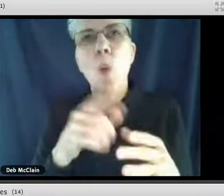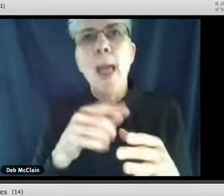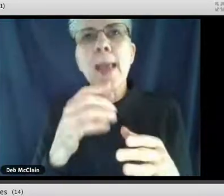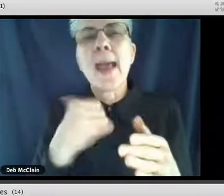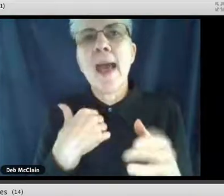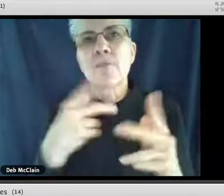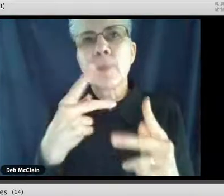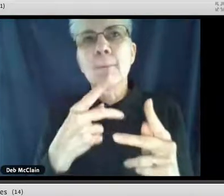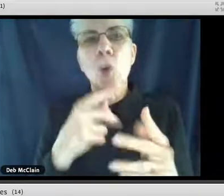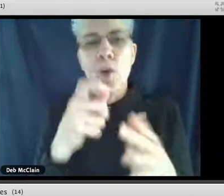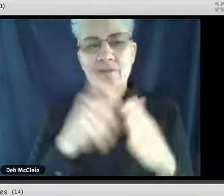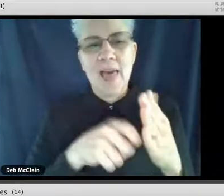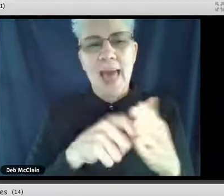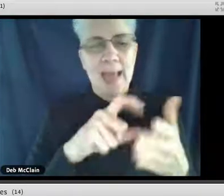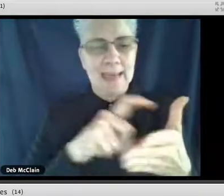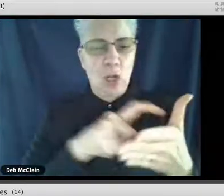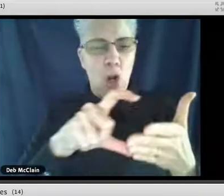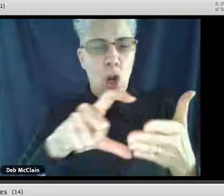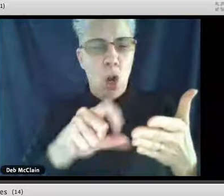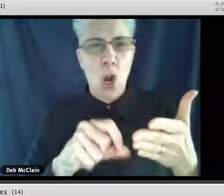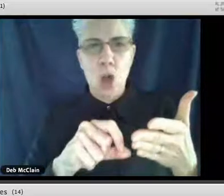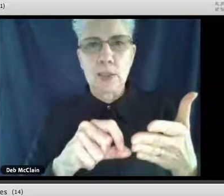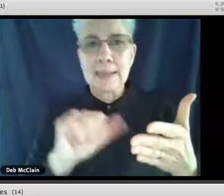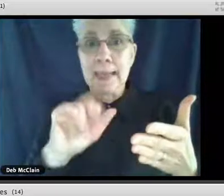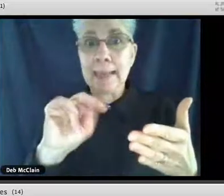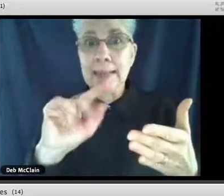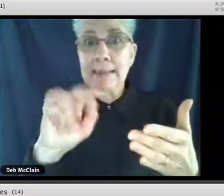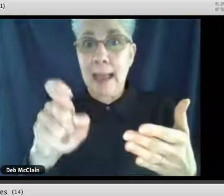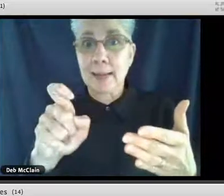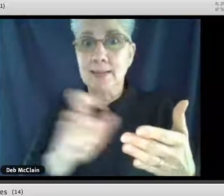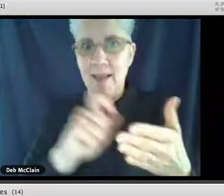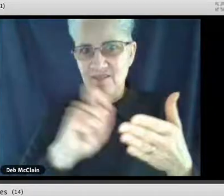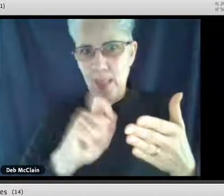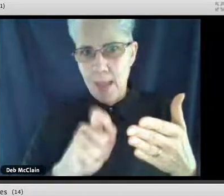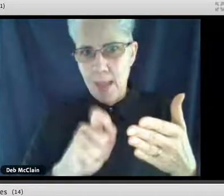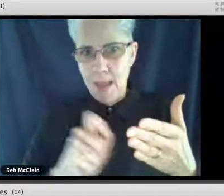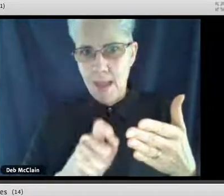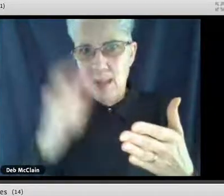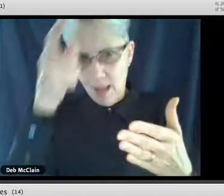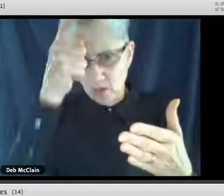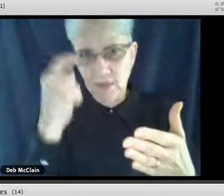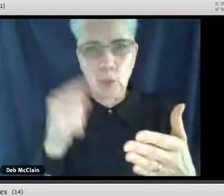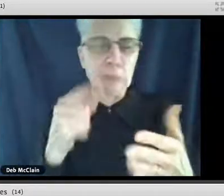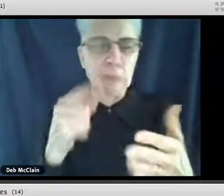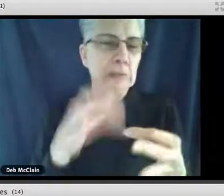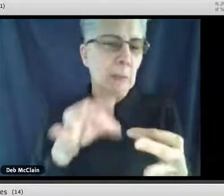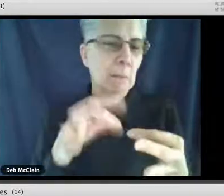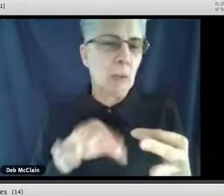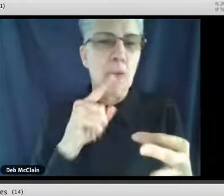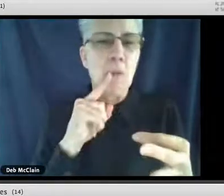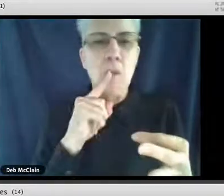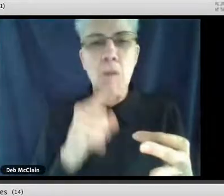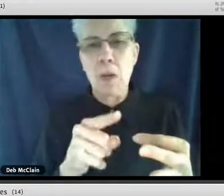and ask them to stack them logically for you, simple, really low. This is a great thing to do